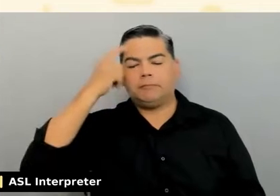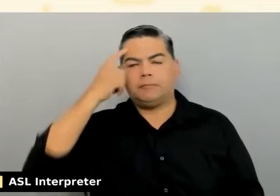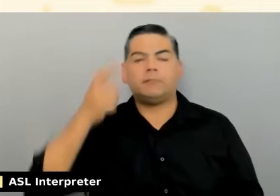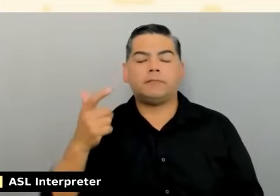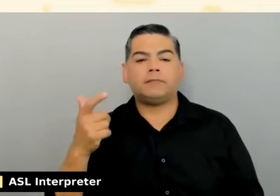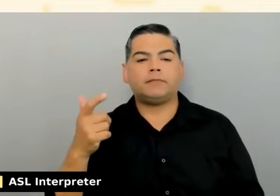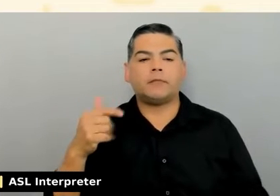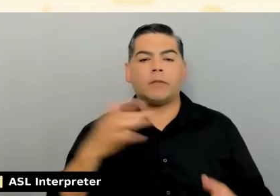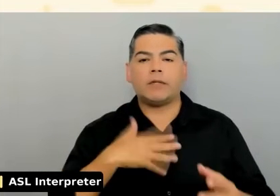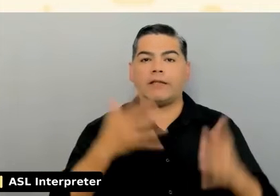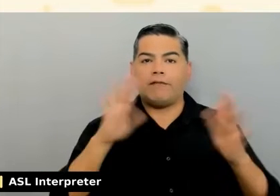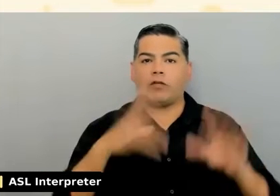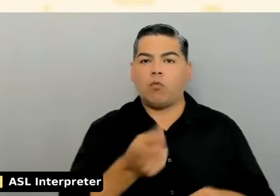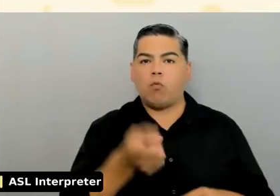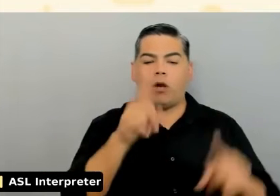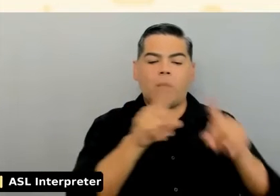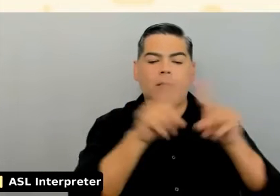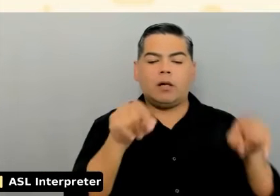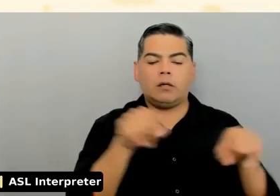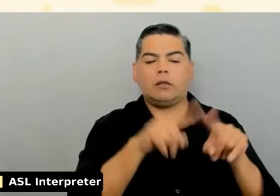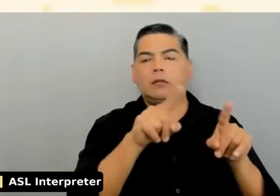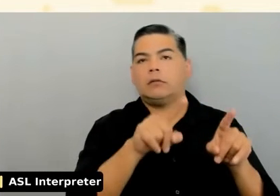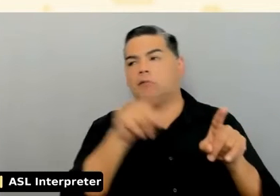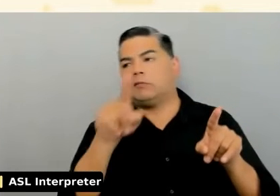Finish one block and then it should go to the next.